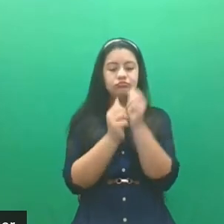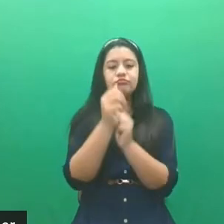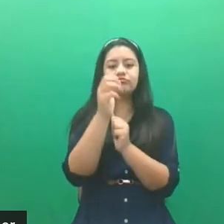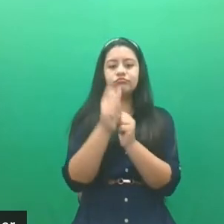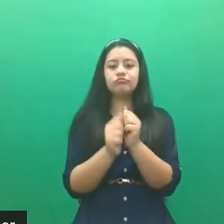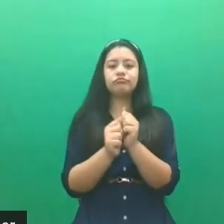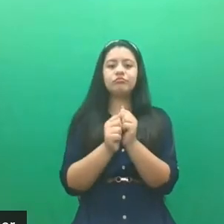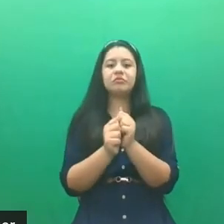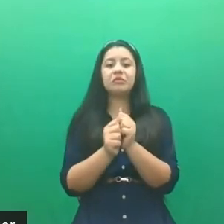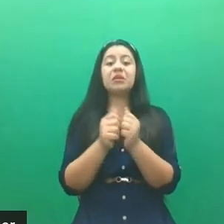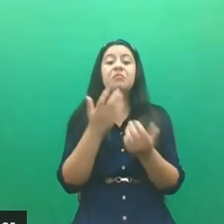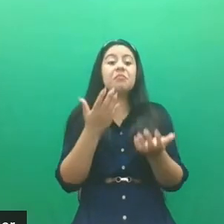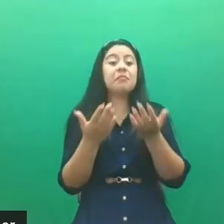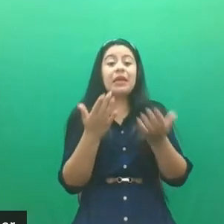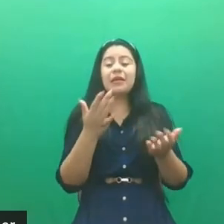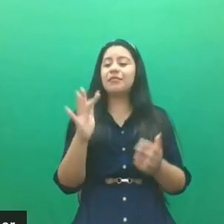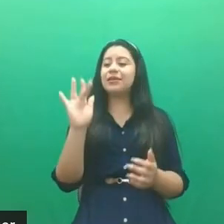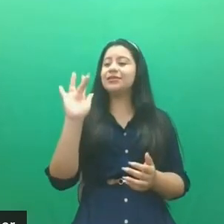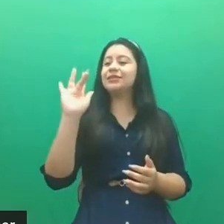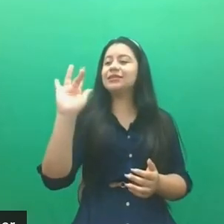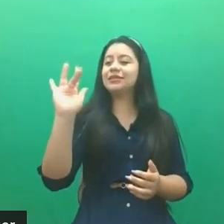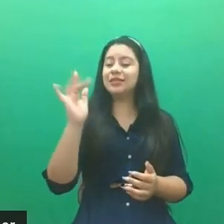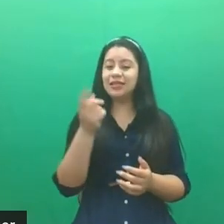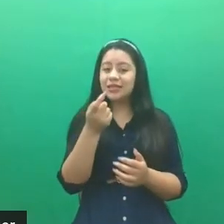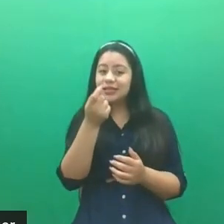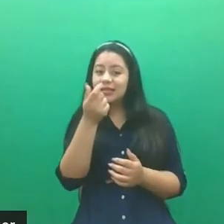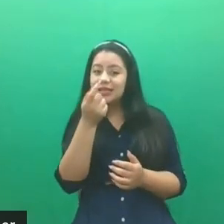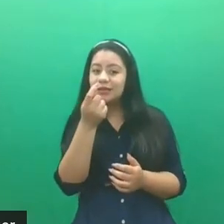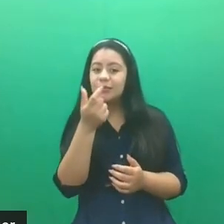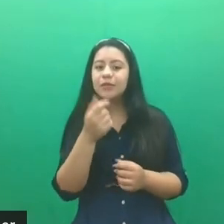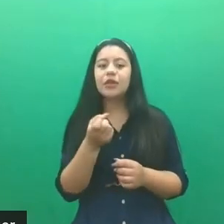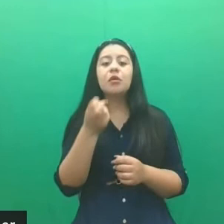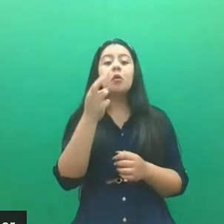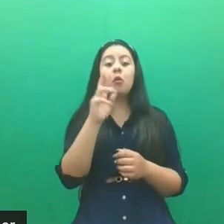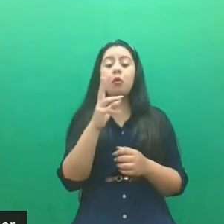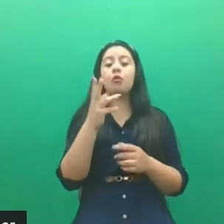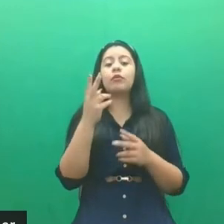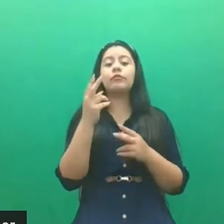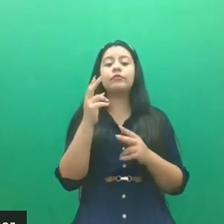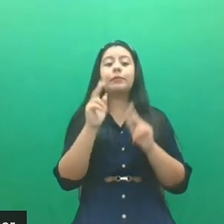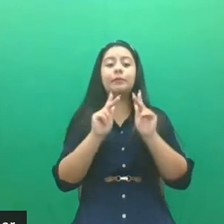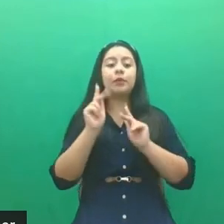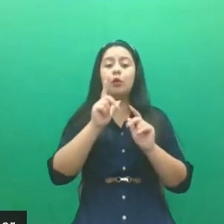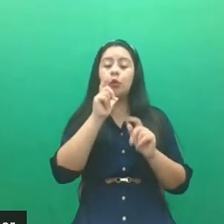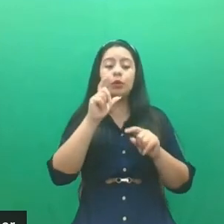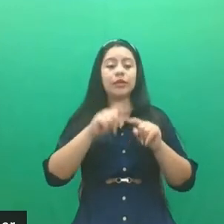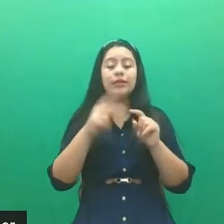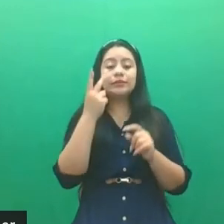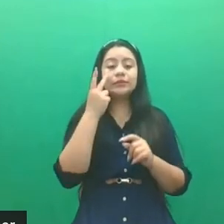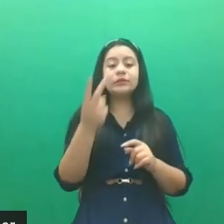occasionally have your blind or low vision users visitors touch them you can offer those enhanced